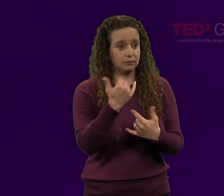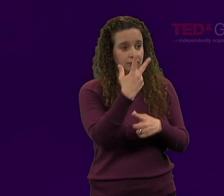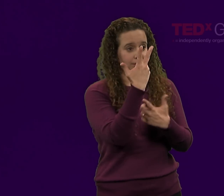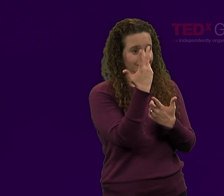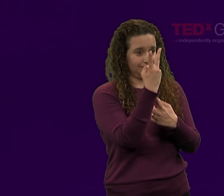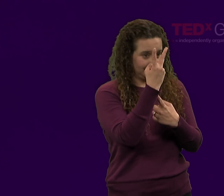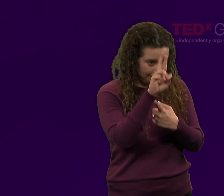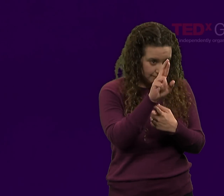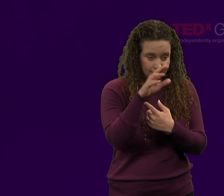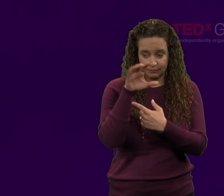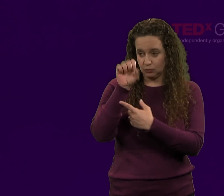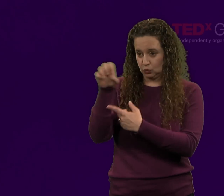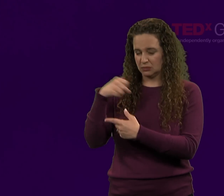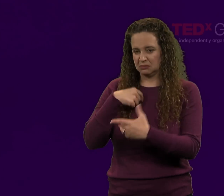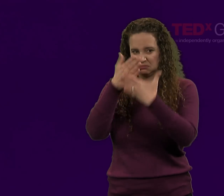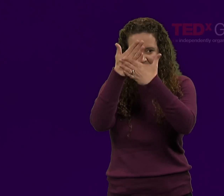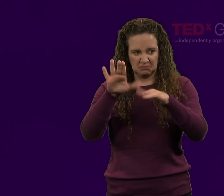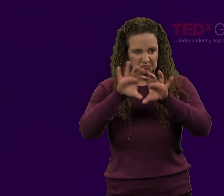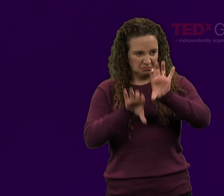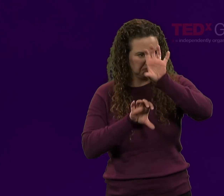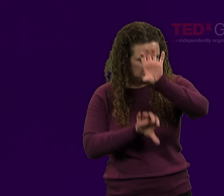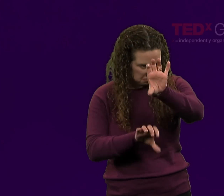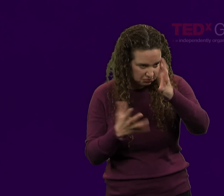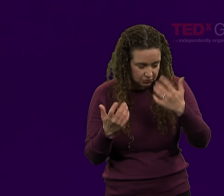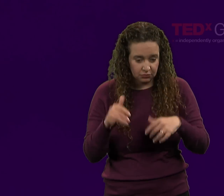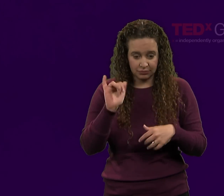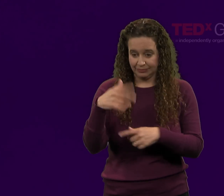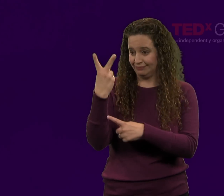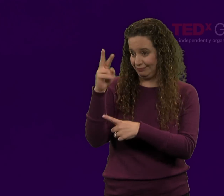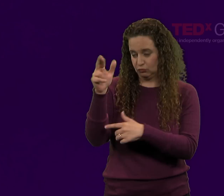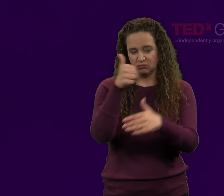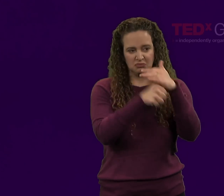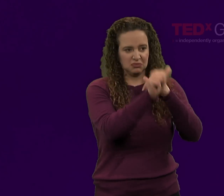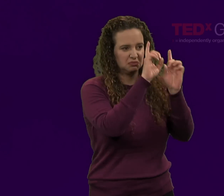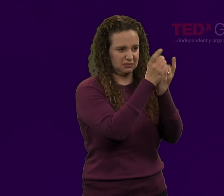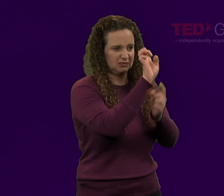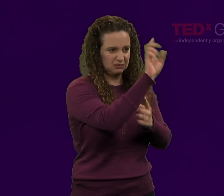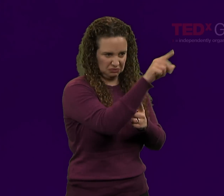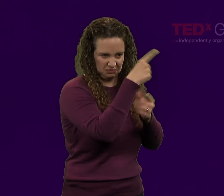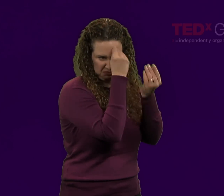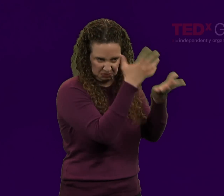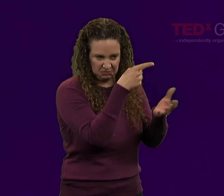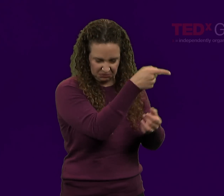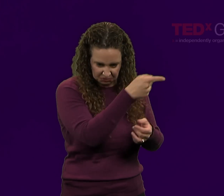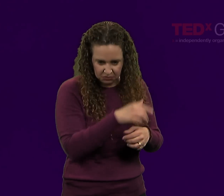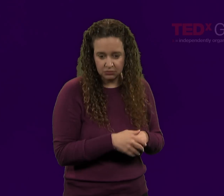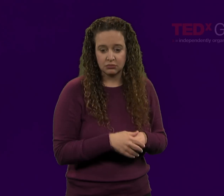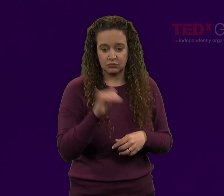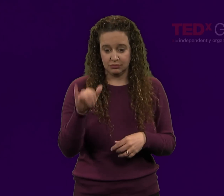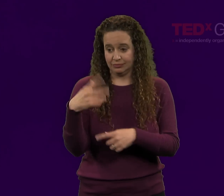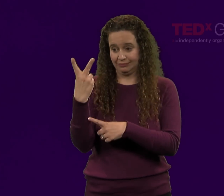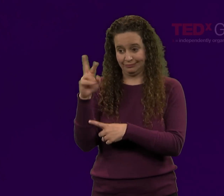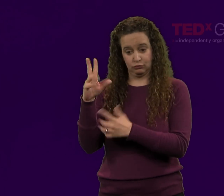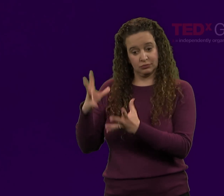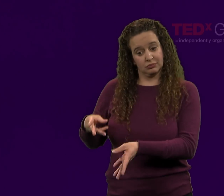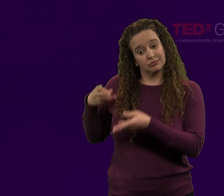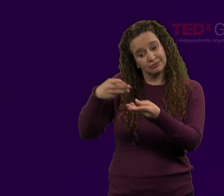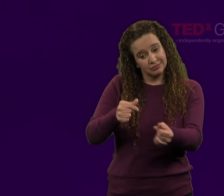We've looked at vocational rehabilitation, at some numbers on education, and we know that vocational rehabilitation supports education.